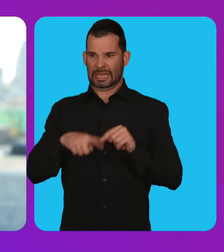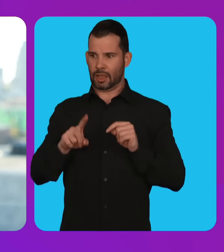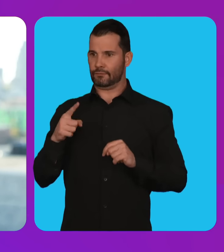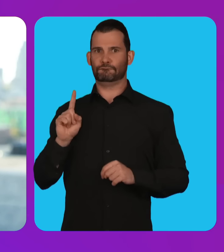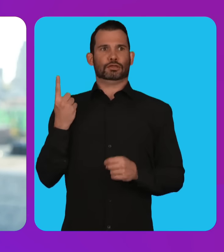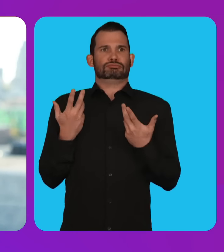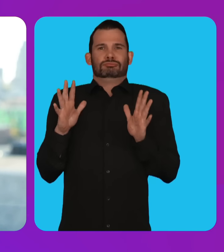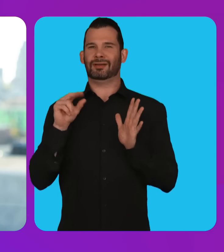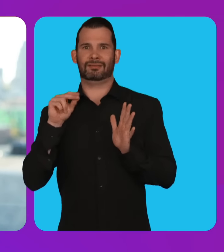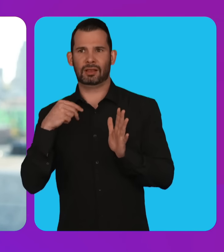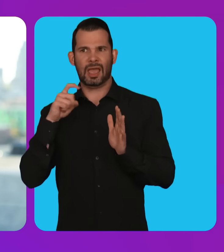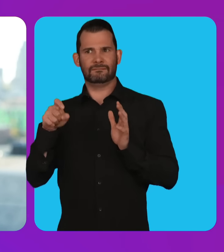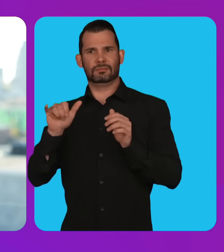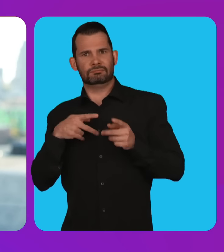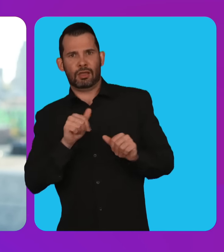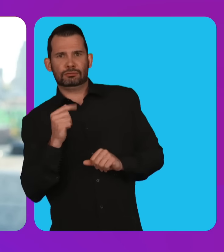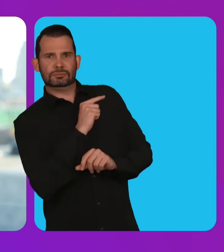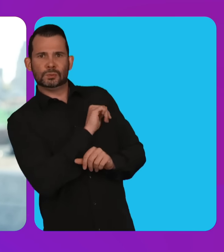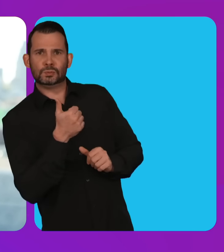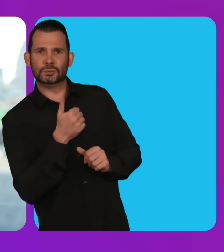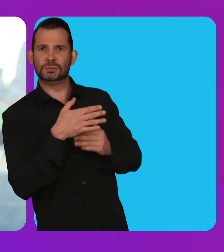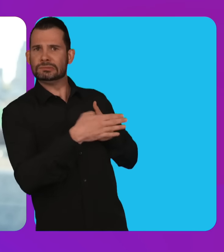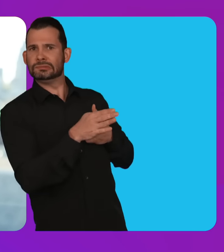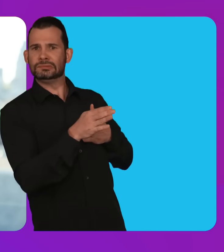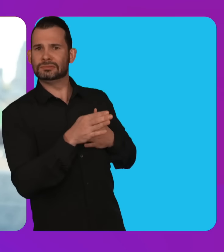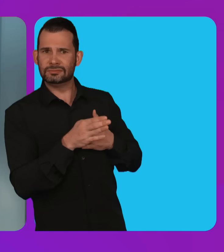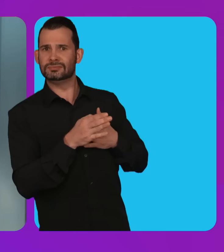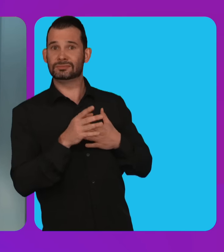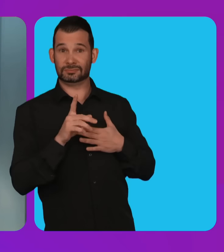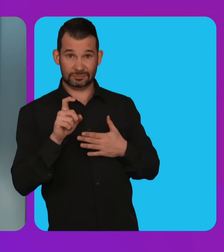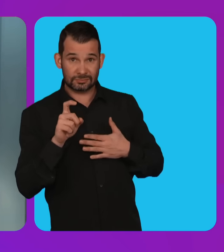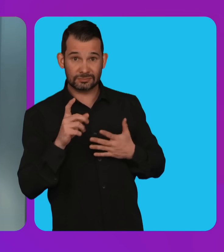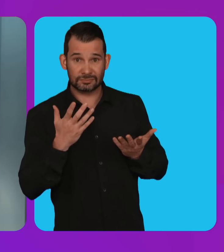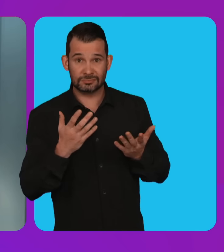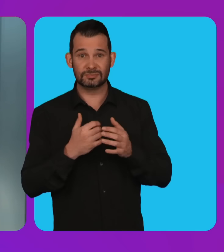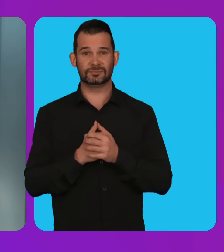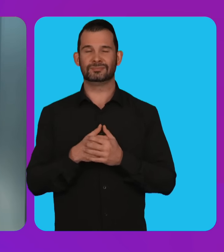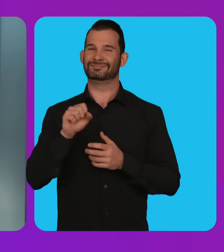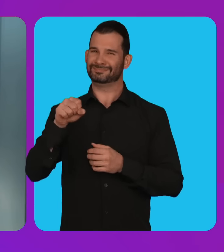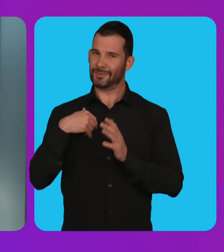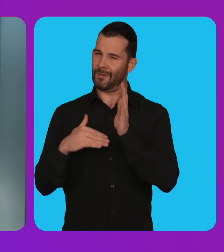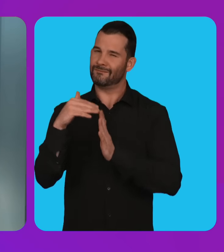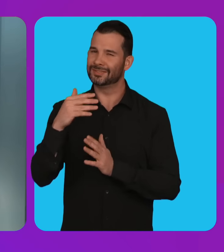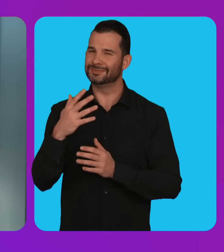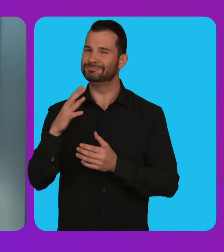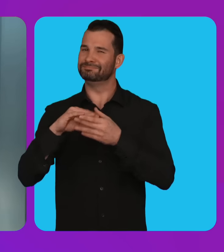I have to open up the doors for the others. I've often said that, that at the beginning